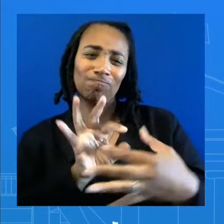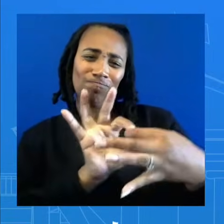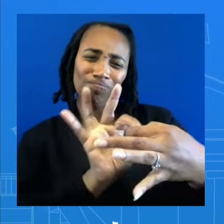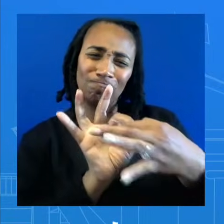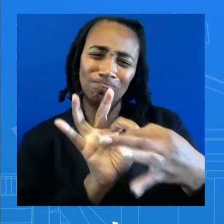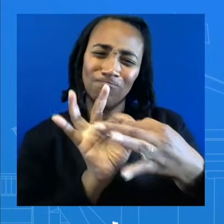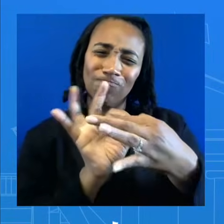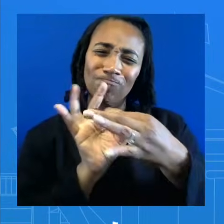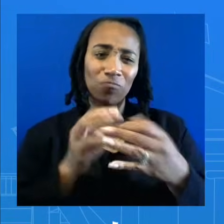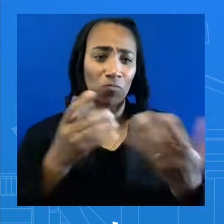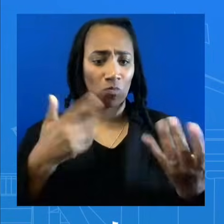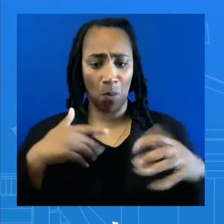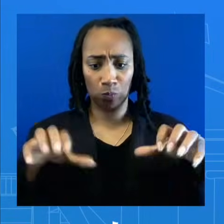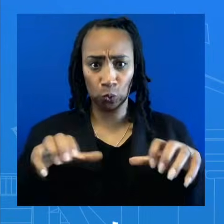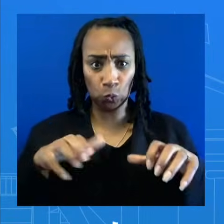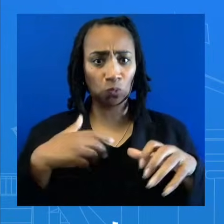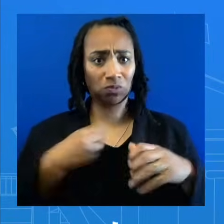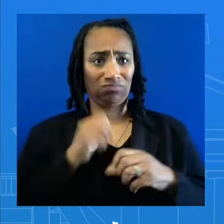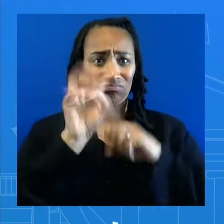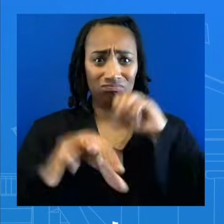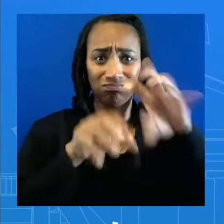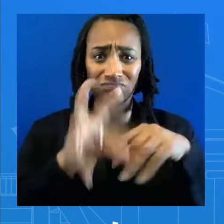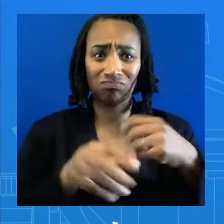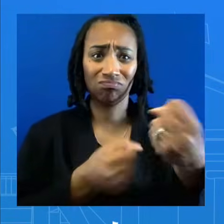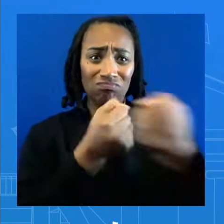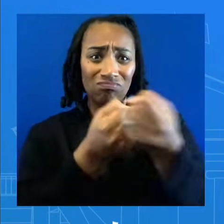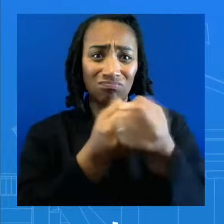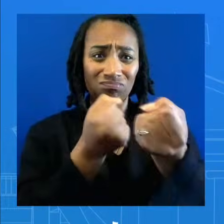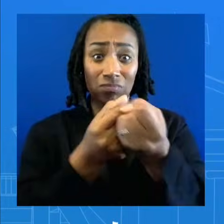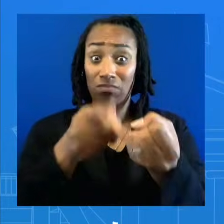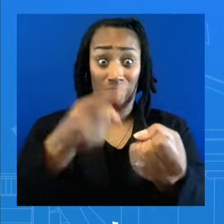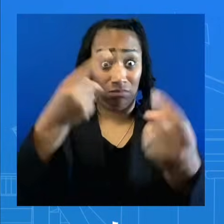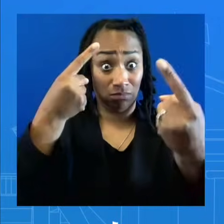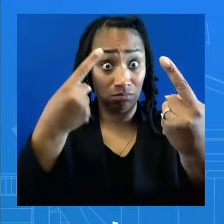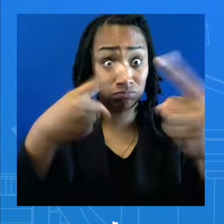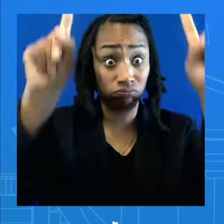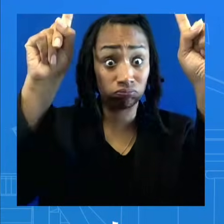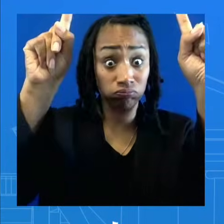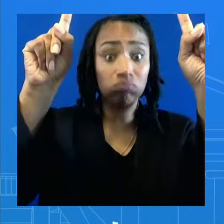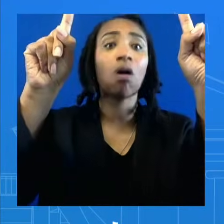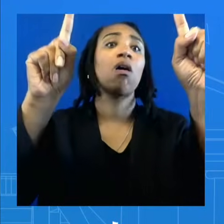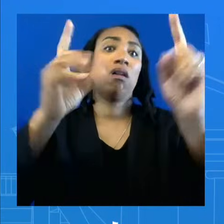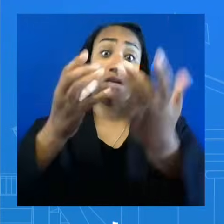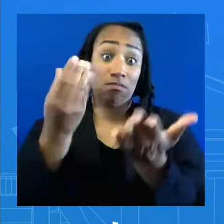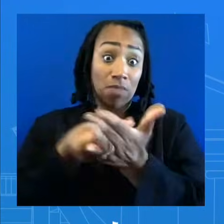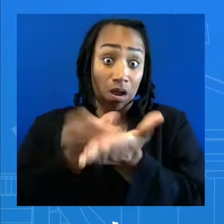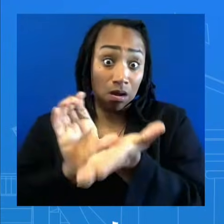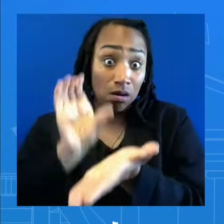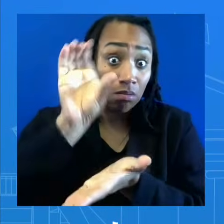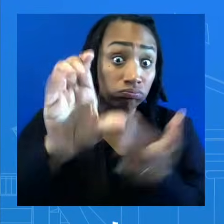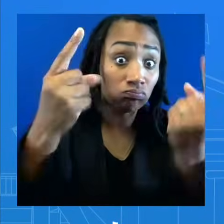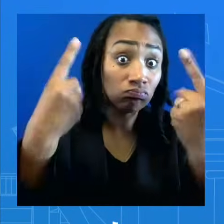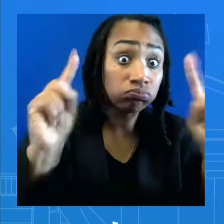so that if and when this comes to some sort of negotiation, that President Zelenskyy is in the best possible position that has the most leverage possible,